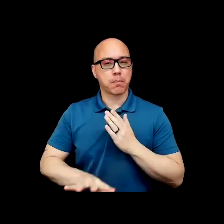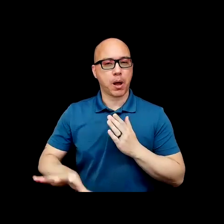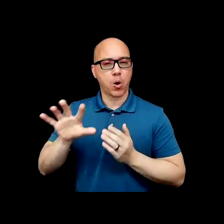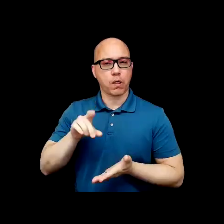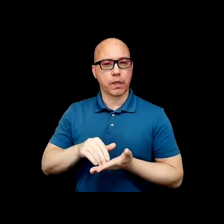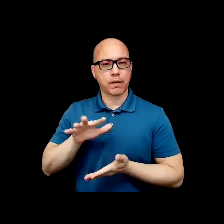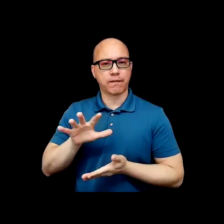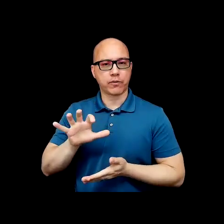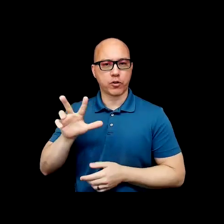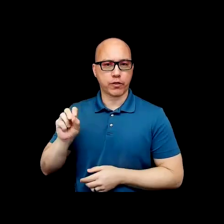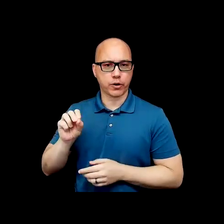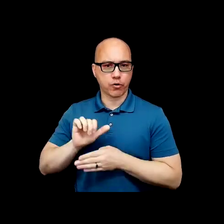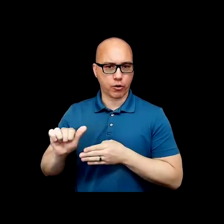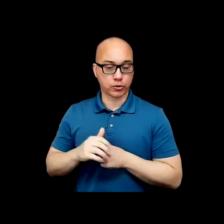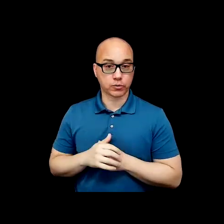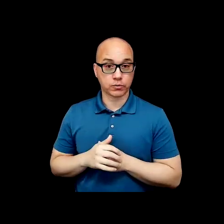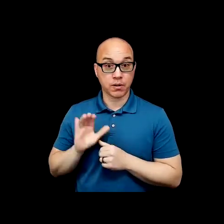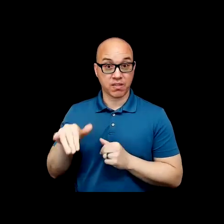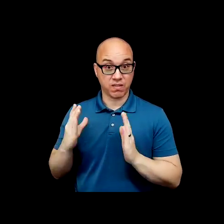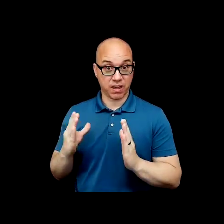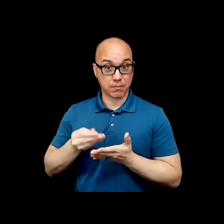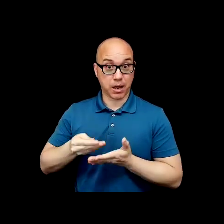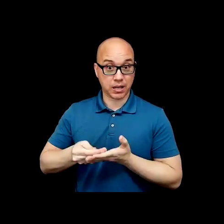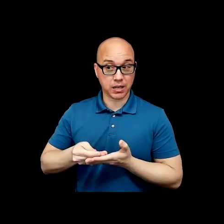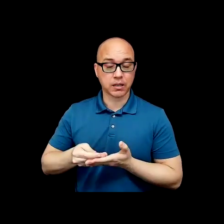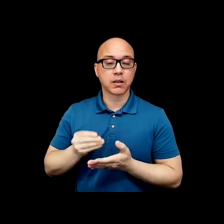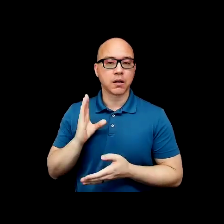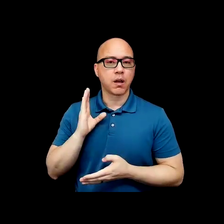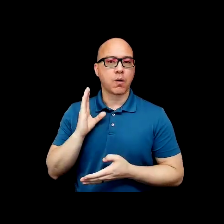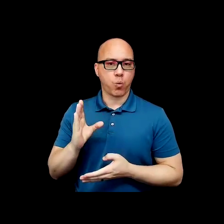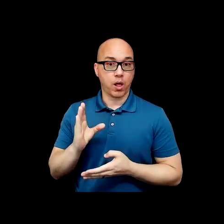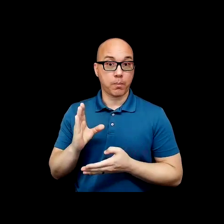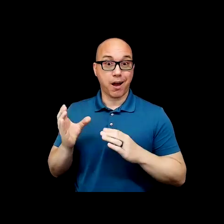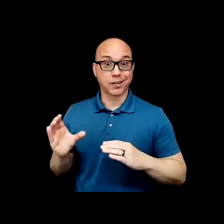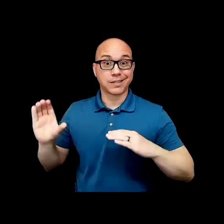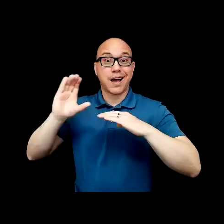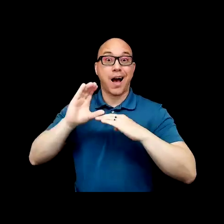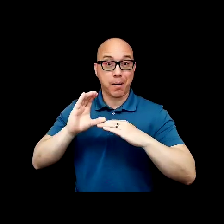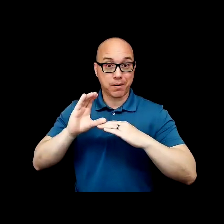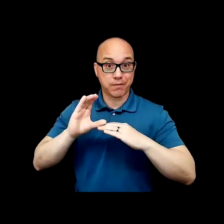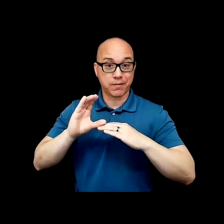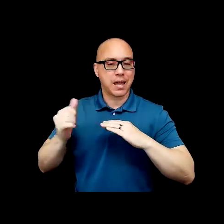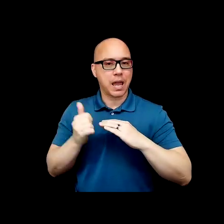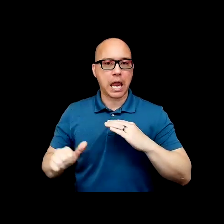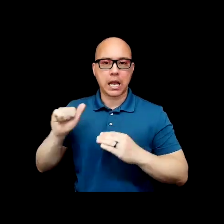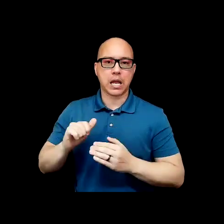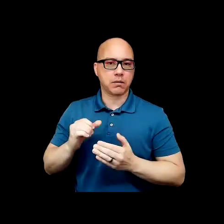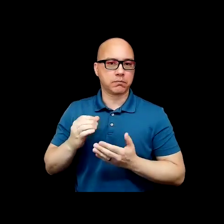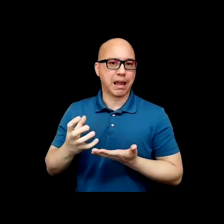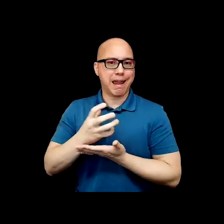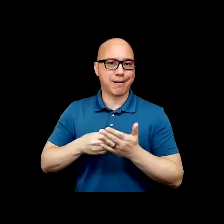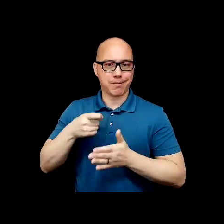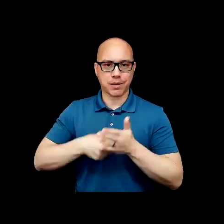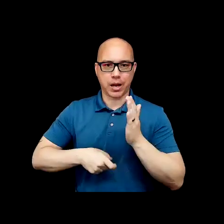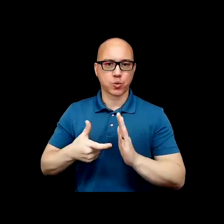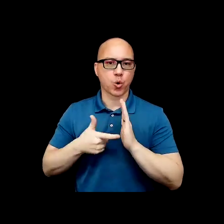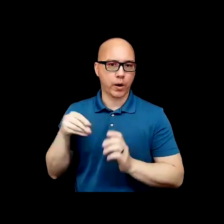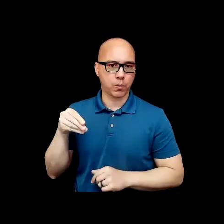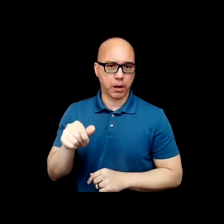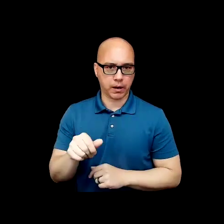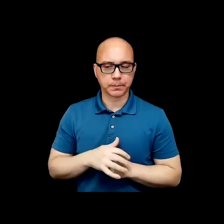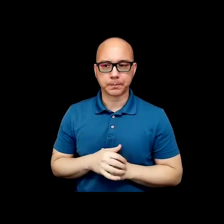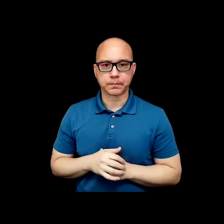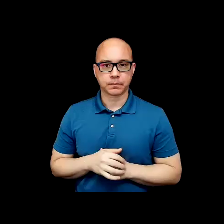That $1,530, will be in addition to any income tax you may have to pay. So, that is another